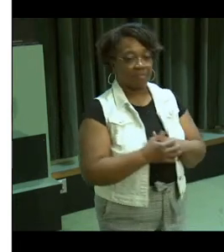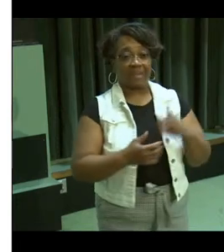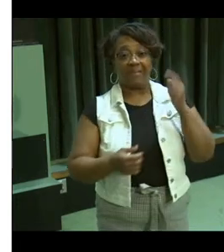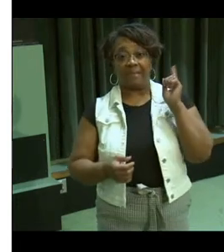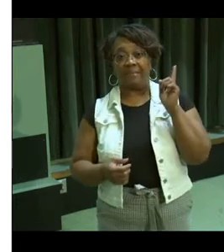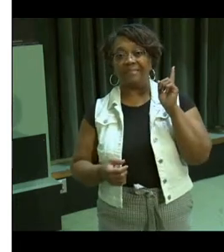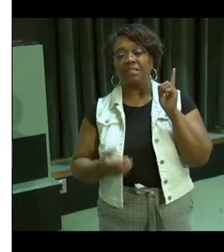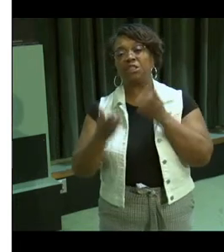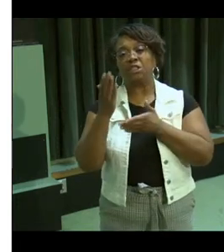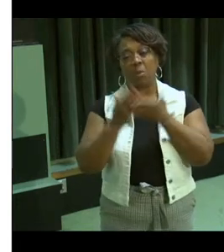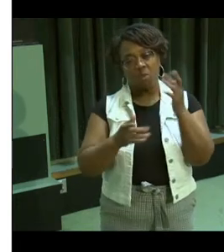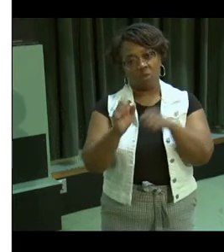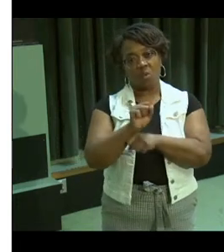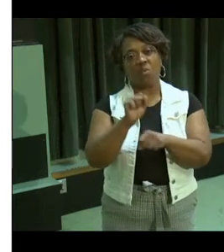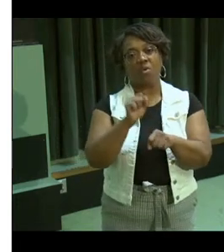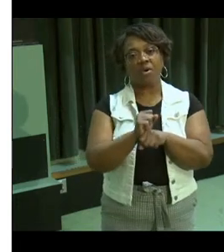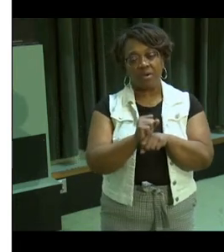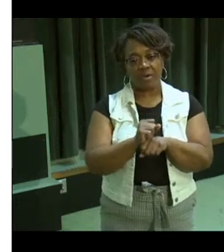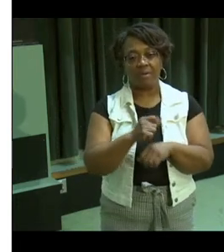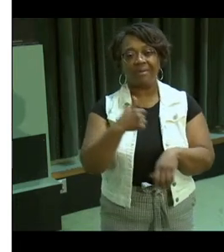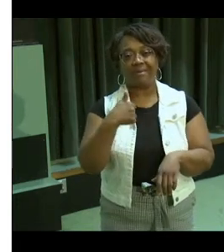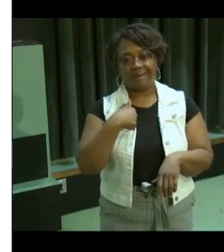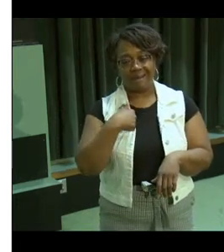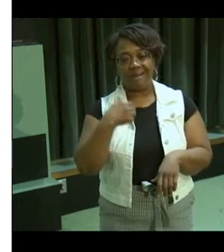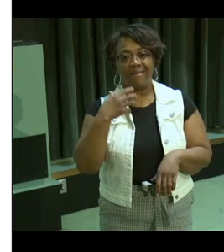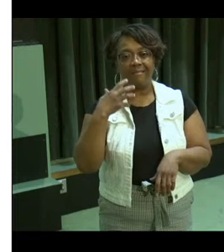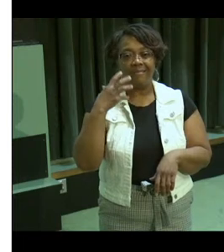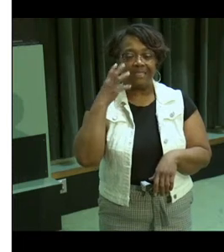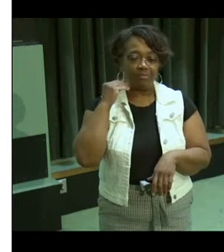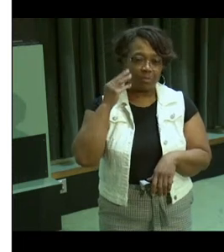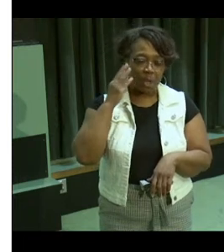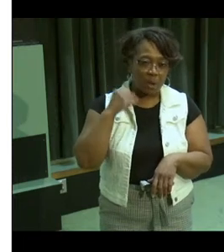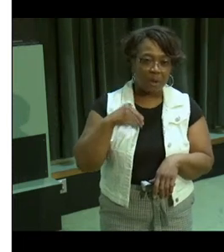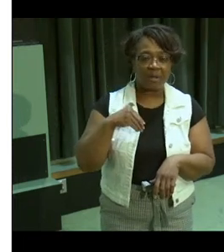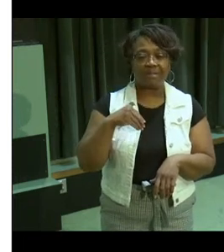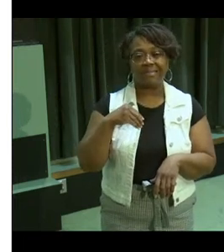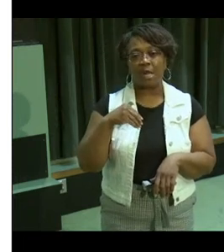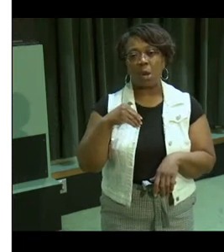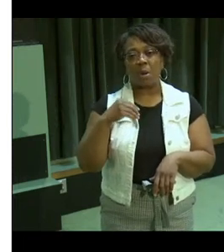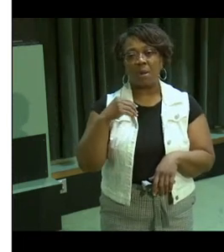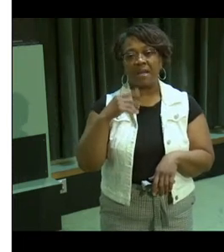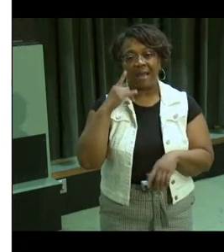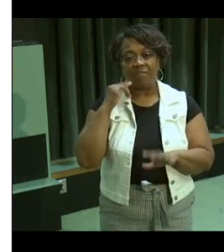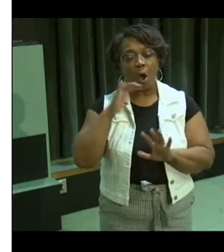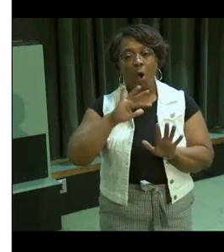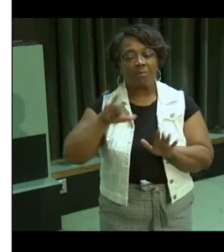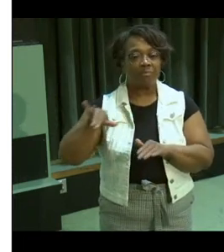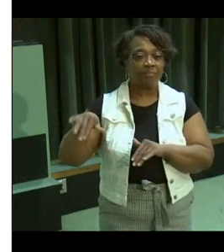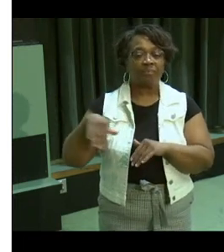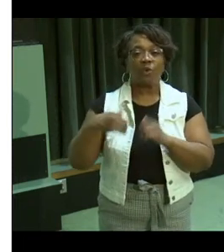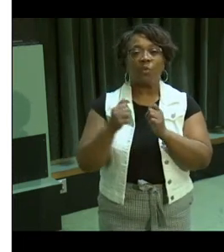some of the work that I've had